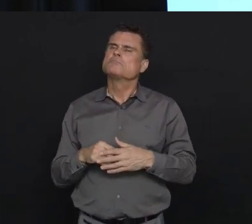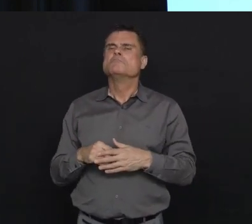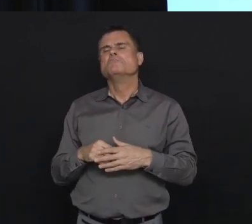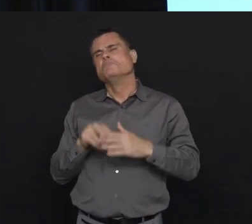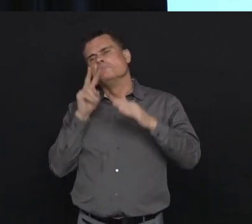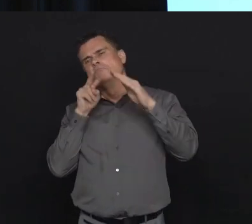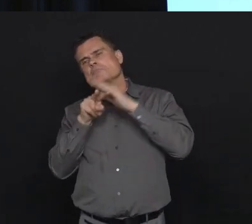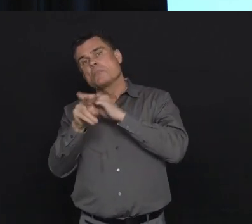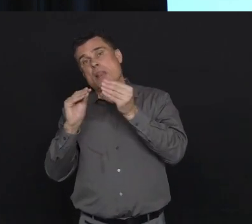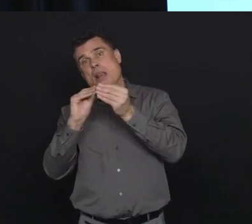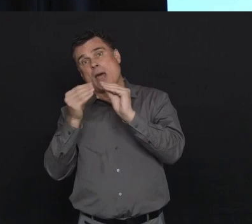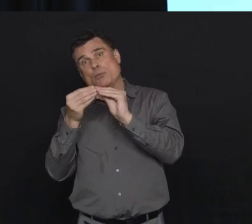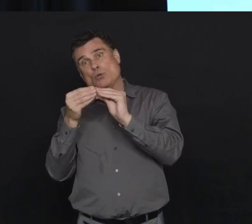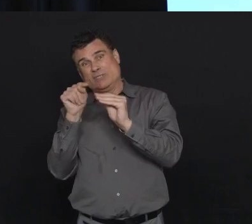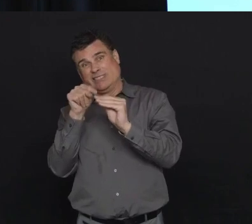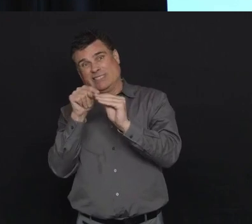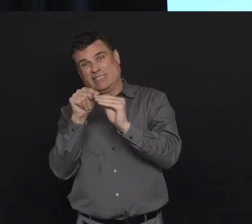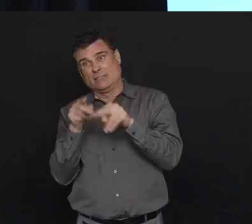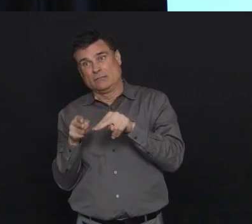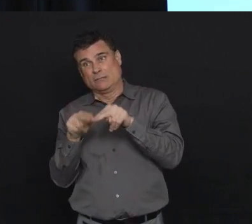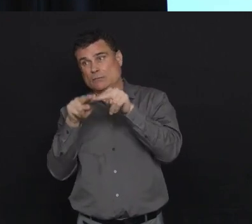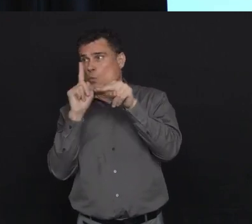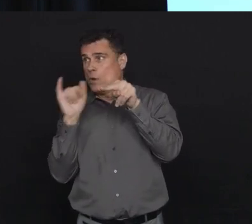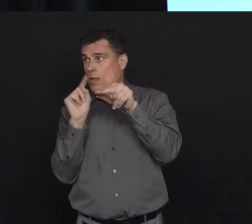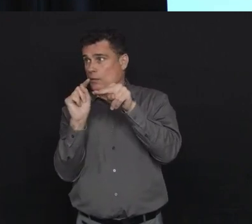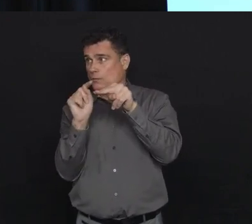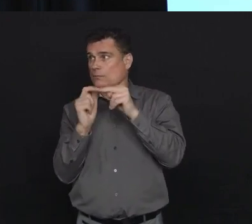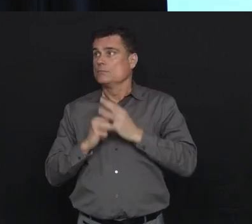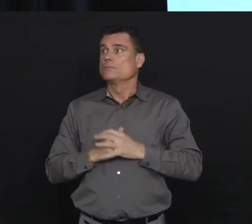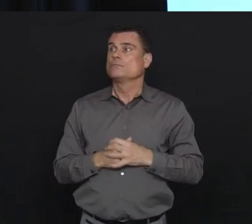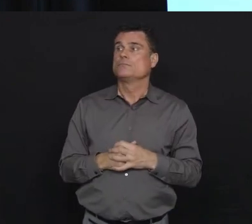planning for these high responses.